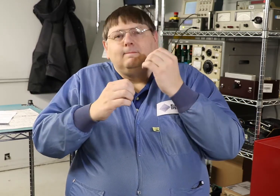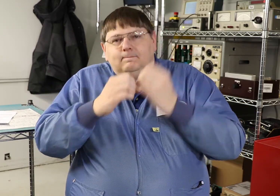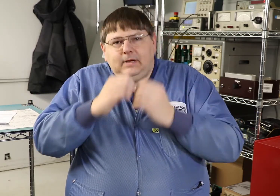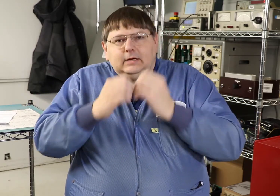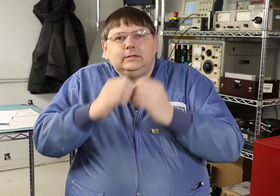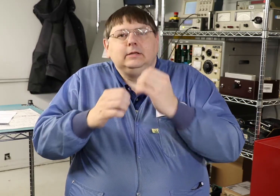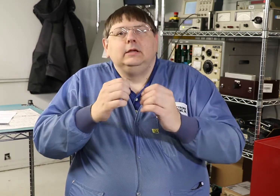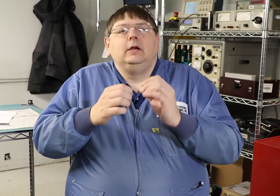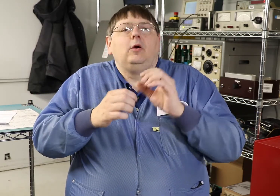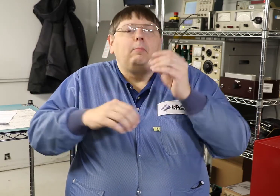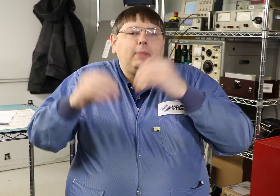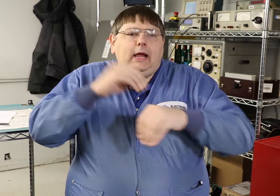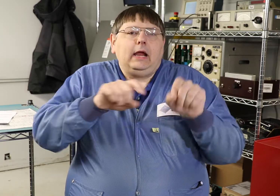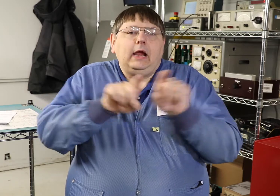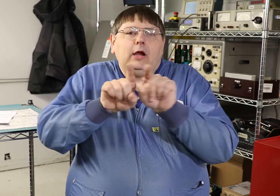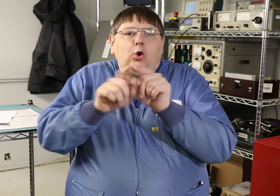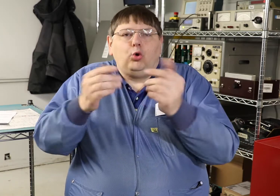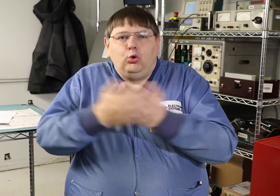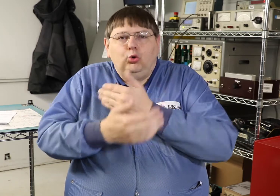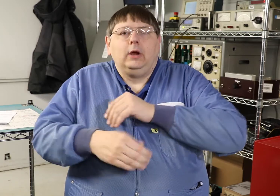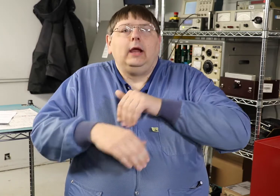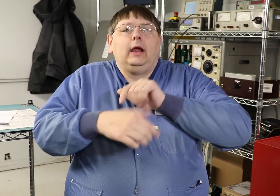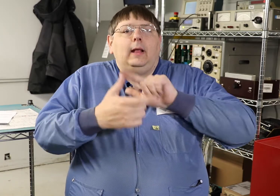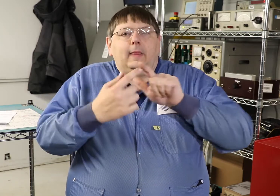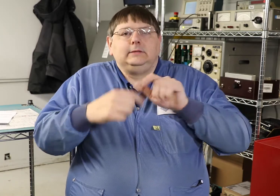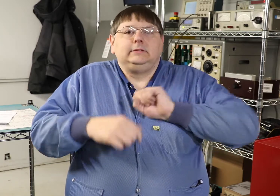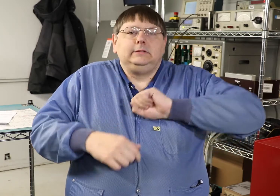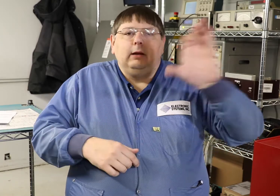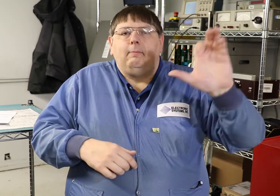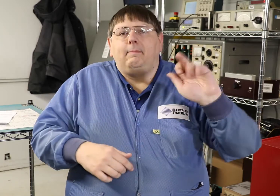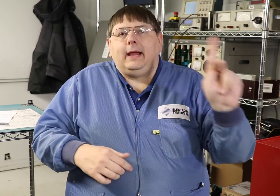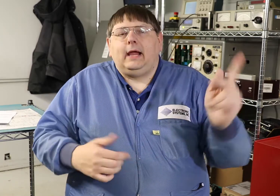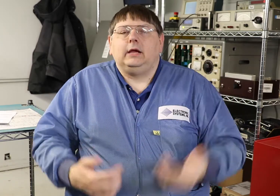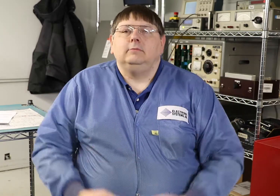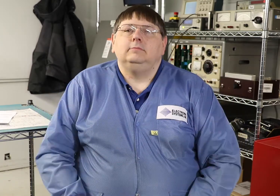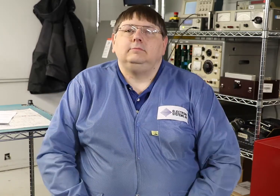We fix it then we pack it up like new before sending it back to the customer.